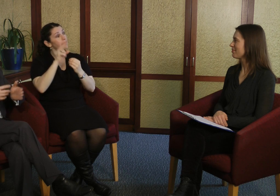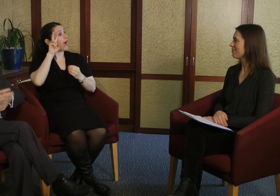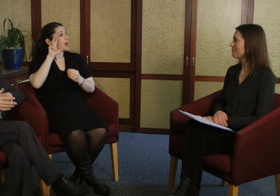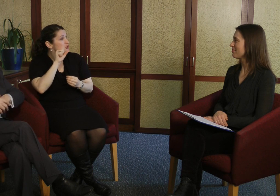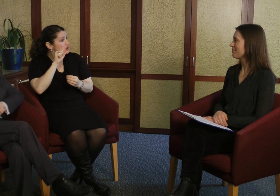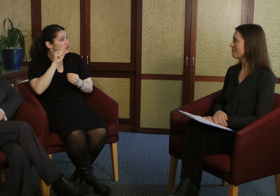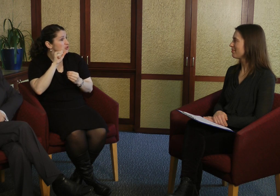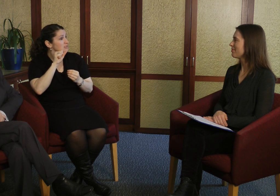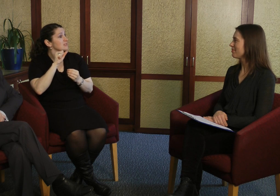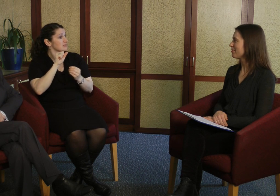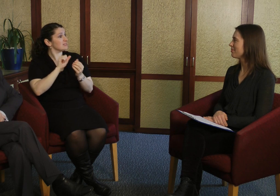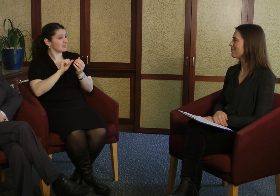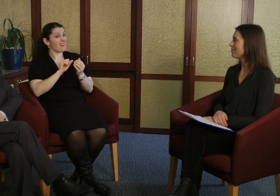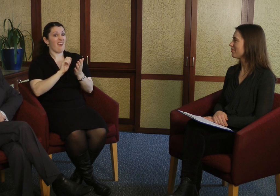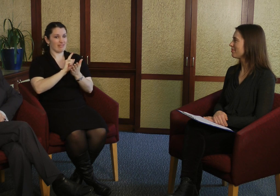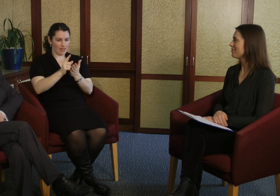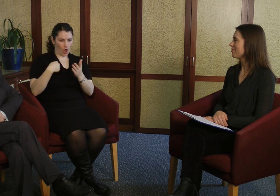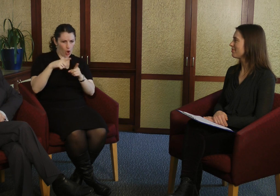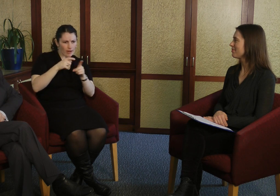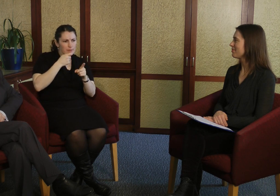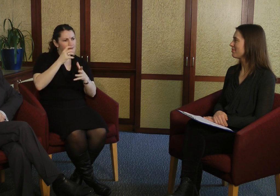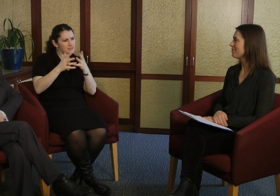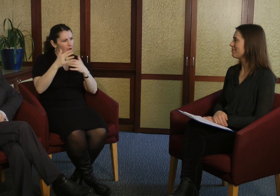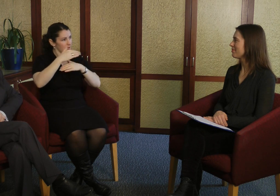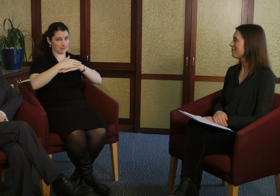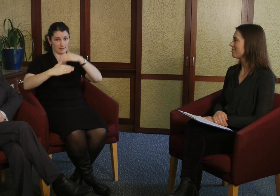I first learnt a bit of signing and did a bit of tactile signing when I was working